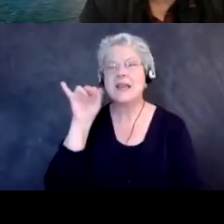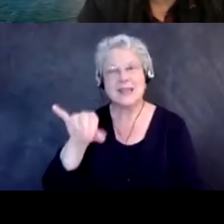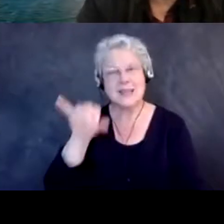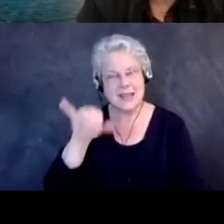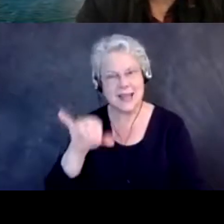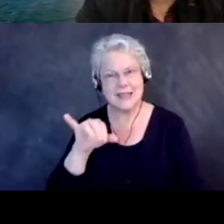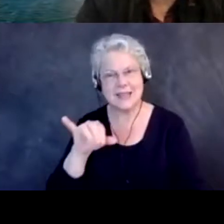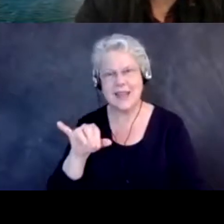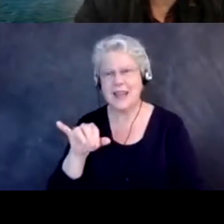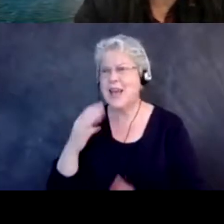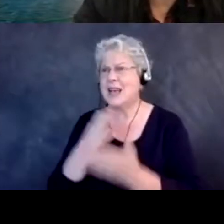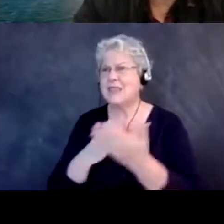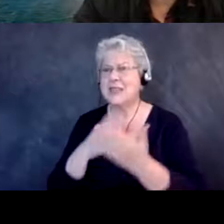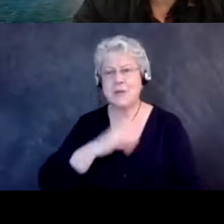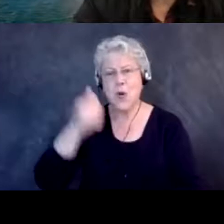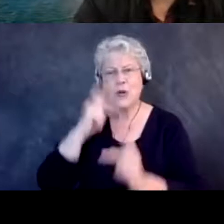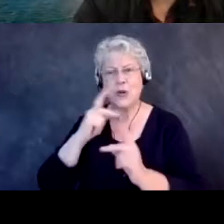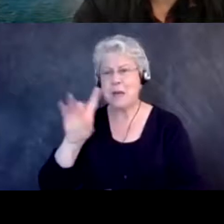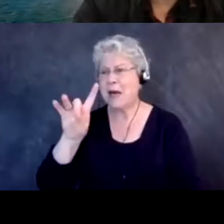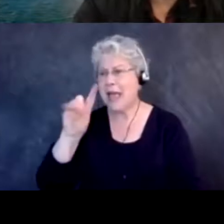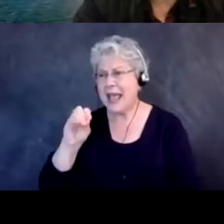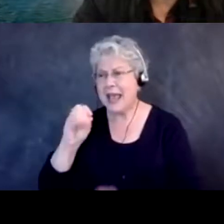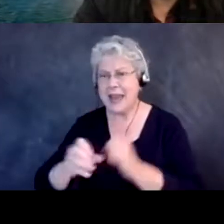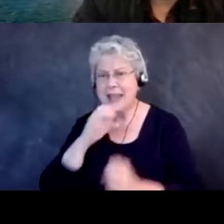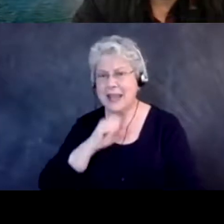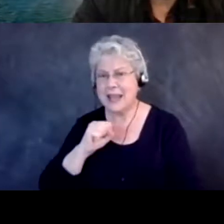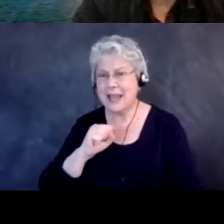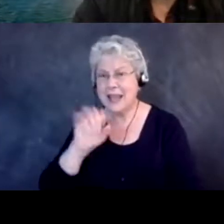years or maybe 80 years of knowledge, plus they have the knowledge that has been passed down